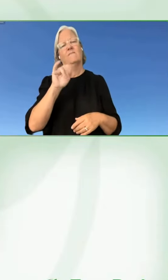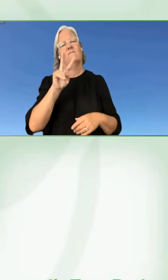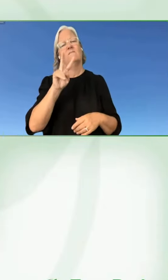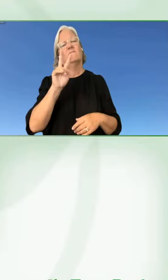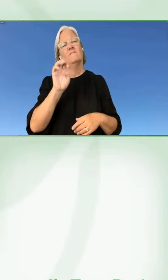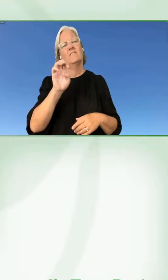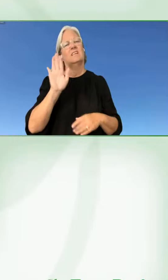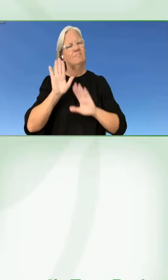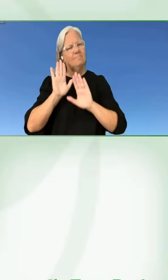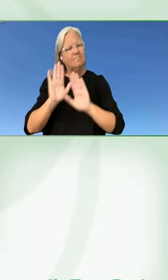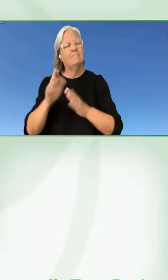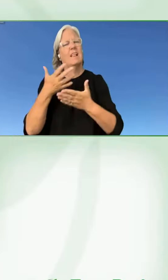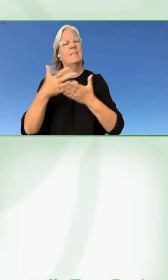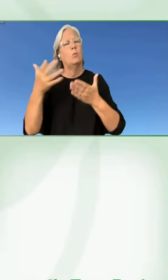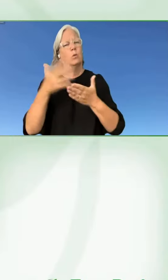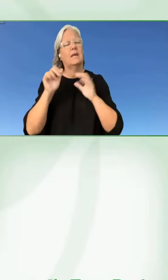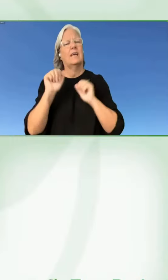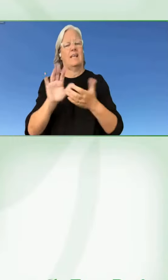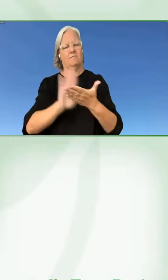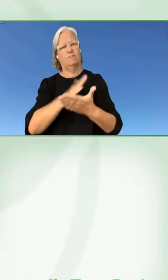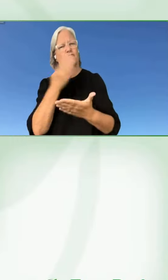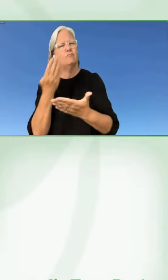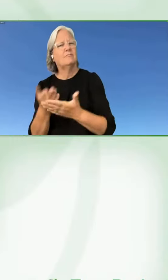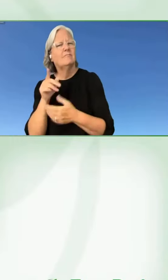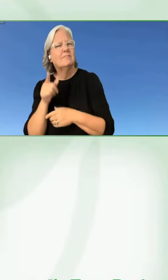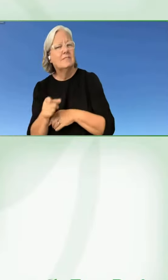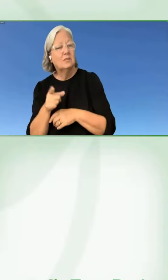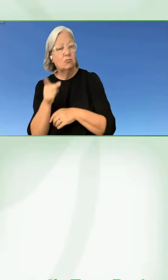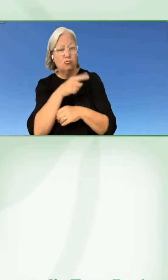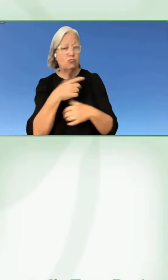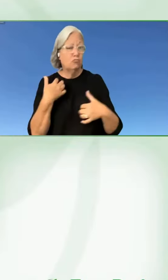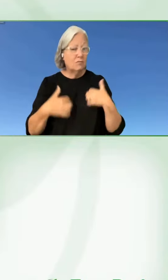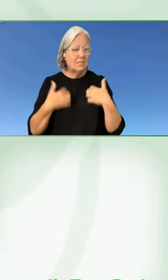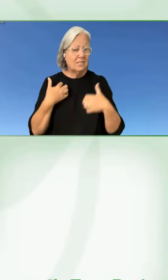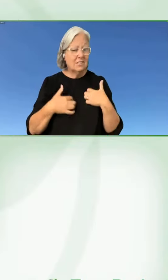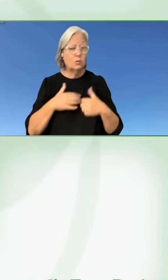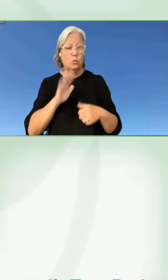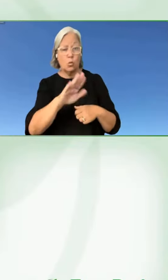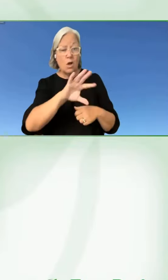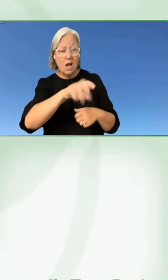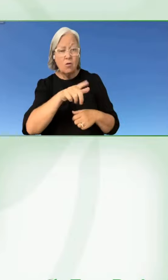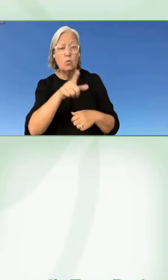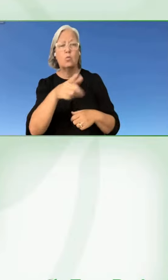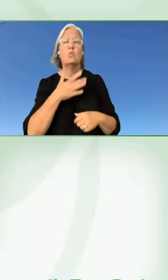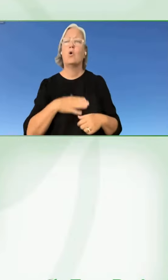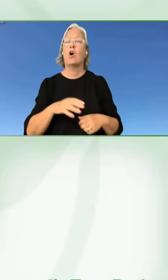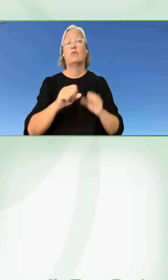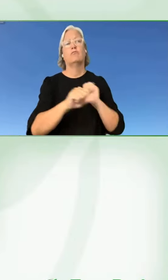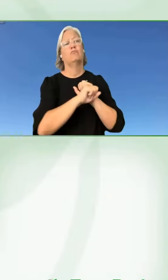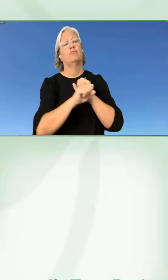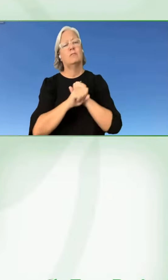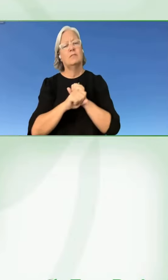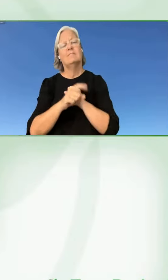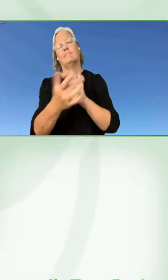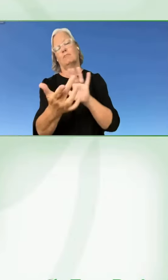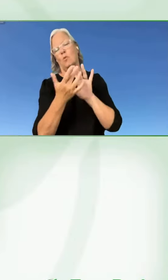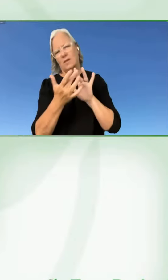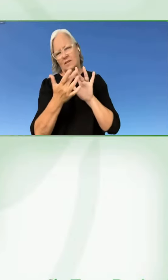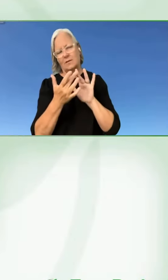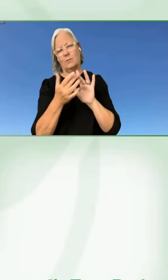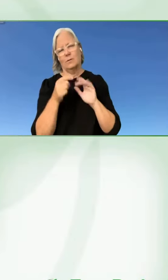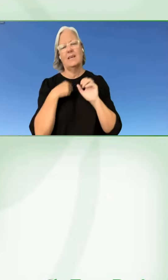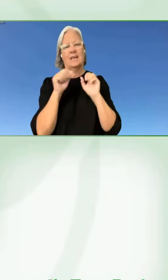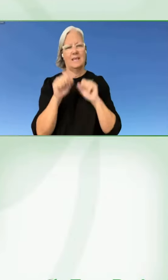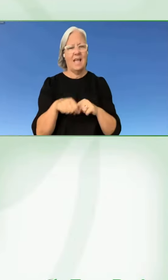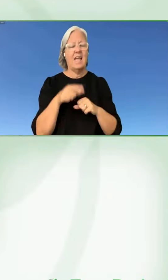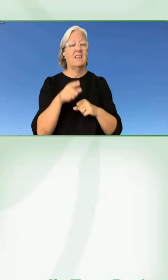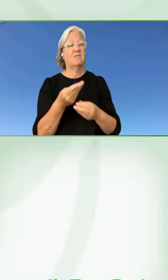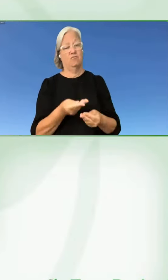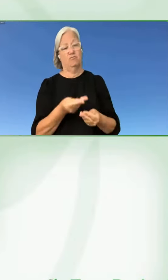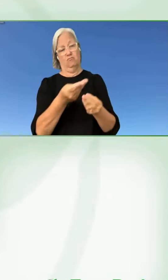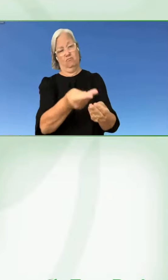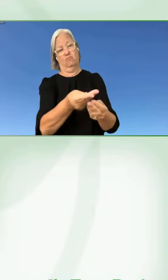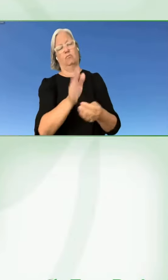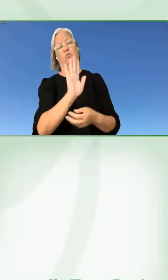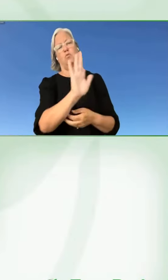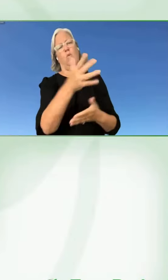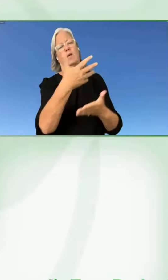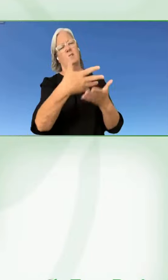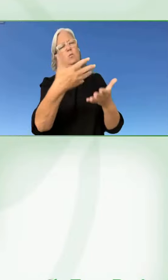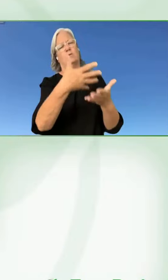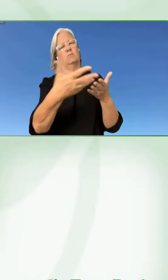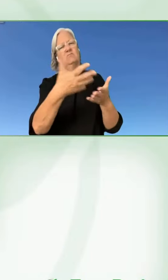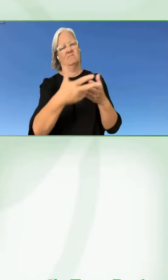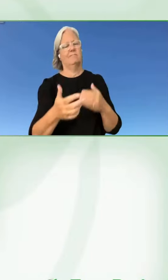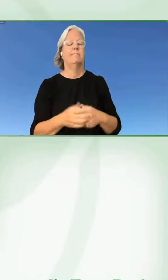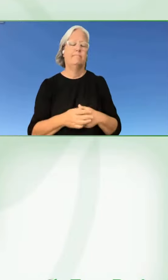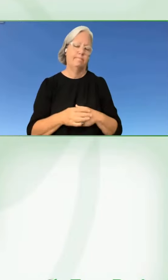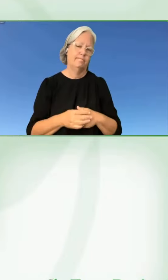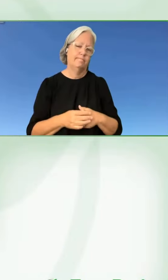The first imminent question is how can we use all of these wonderful solutions?